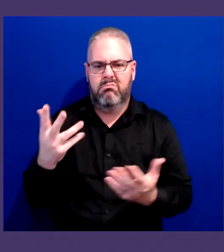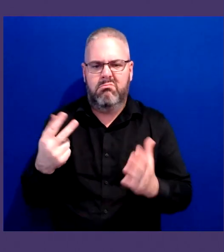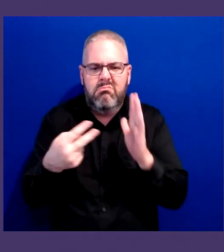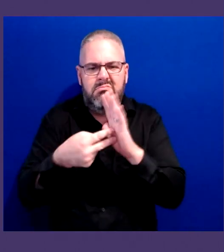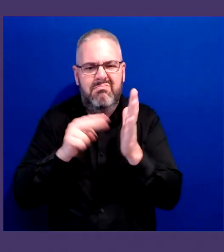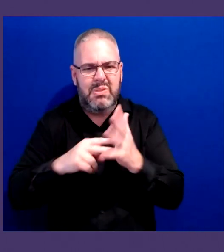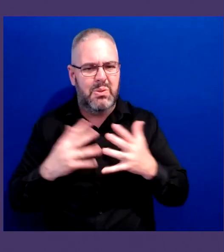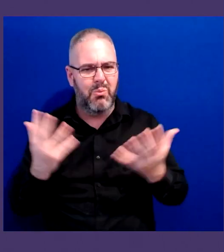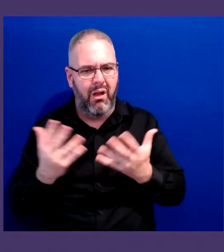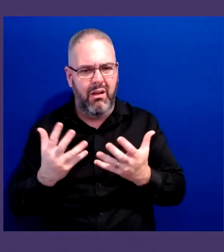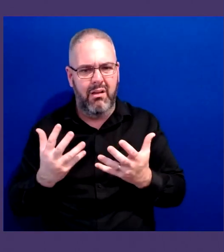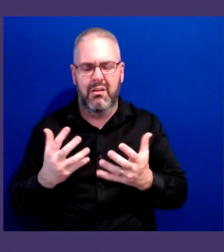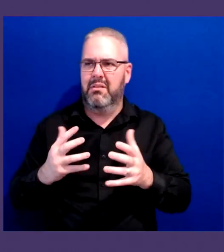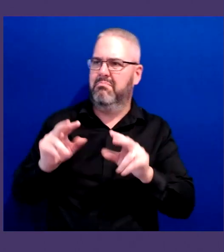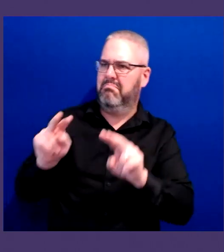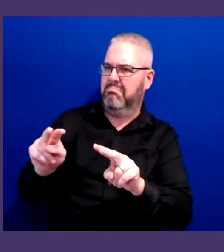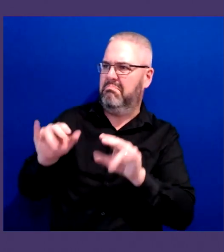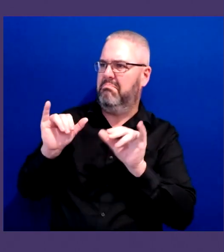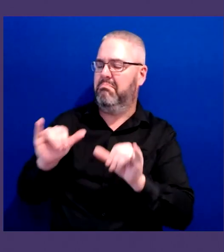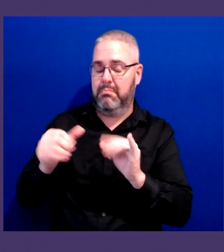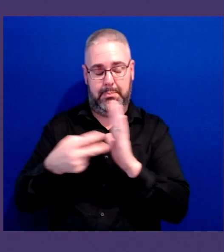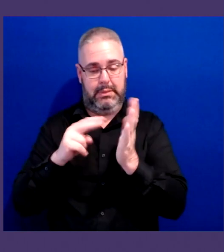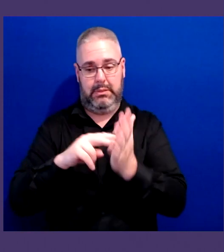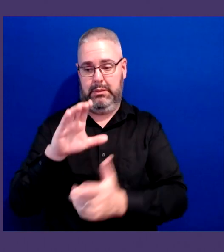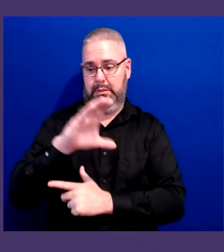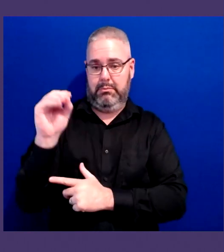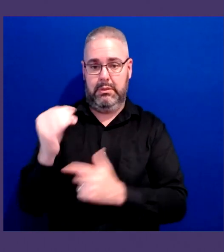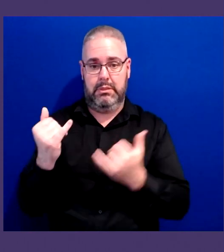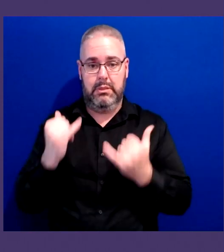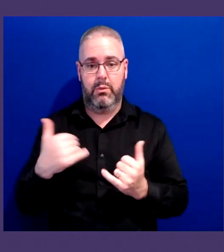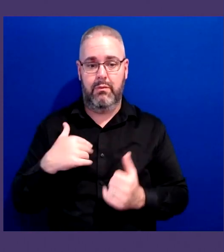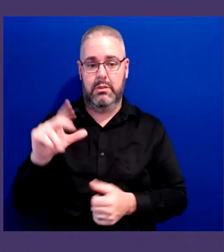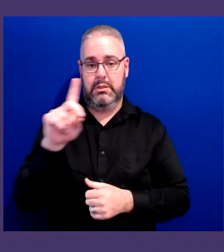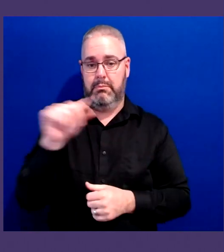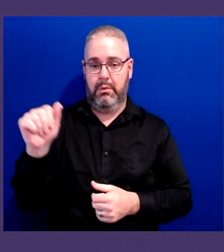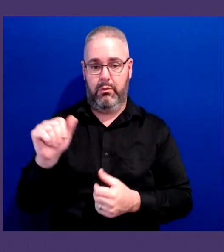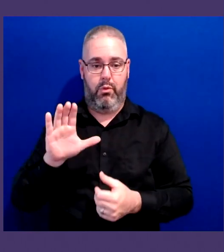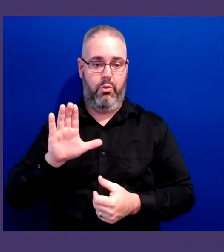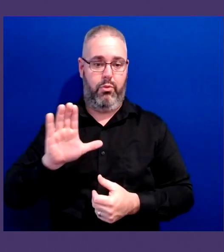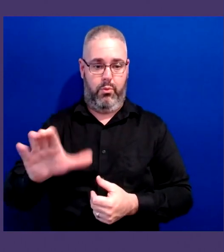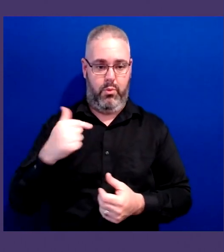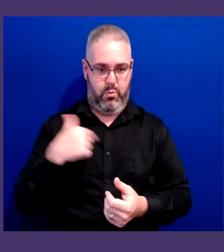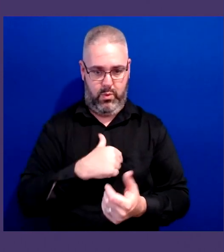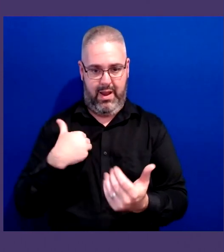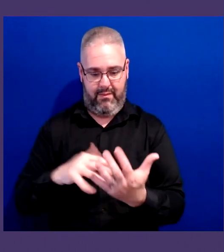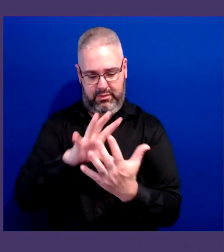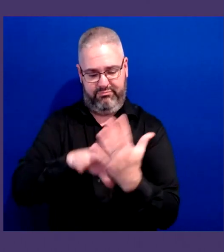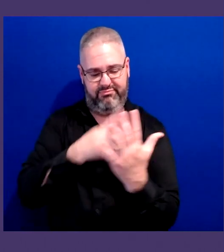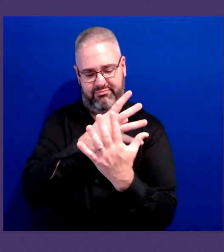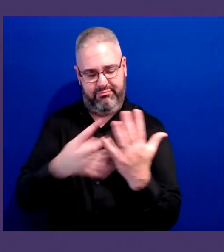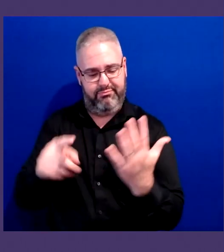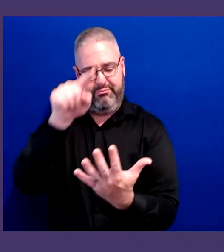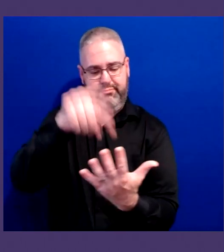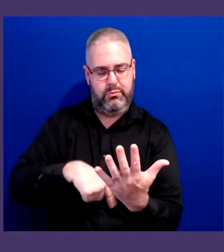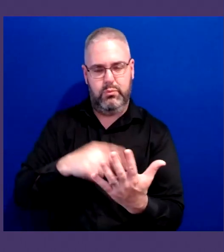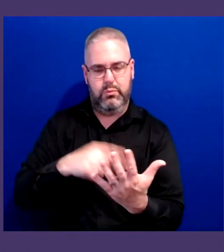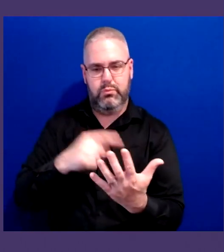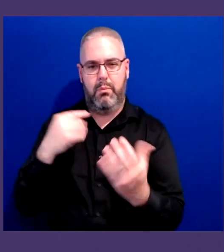to basically run disability through their materiality matrices looking for this new concentric construct